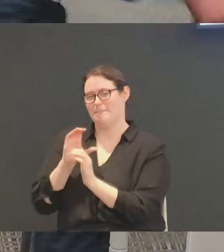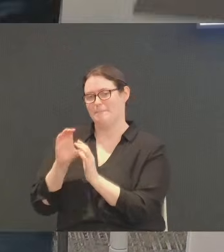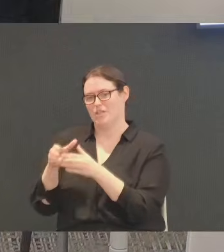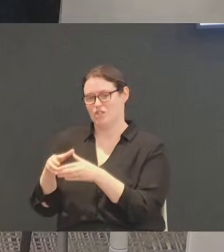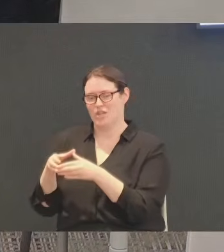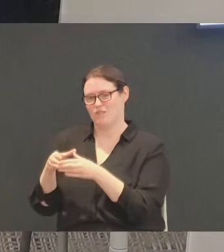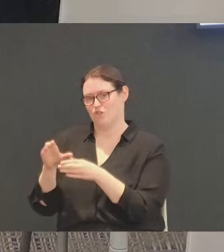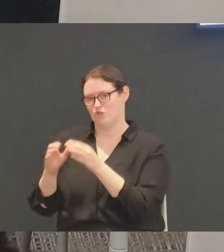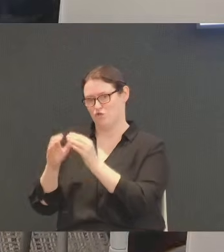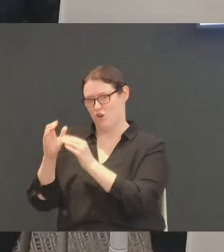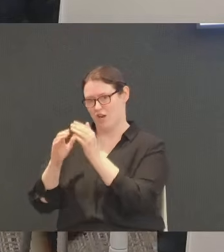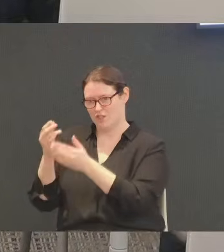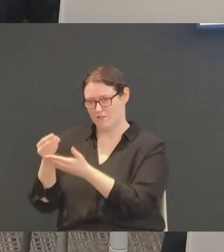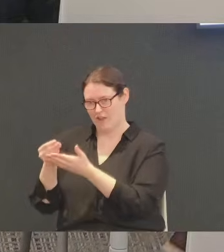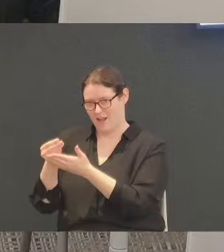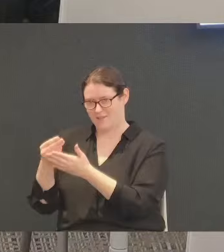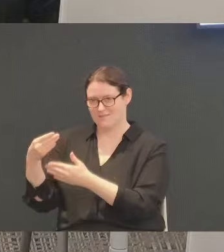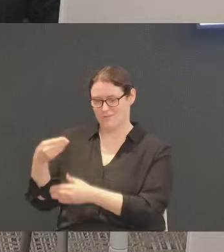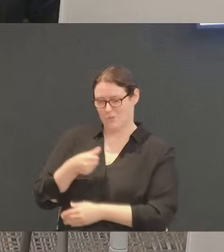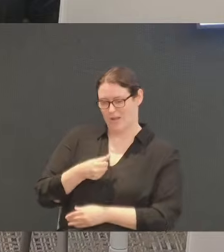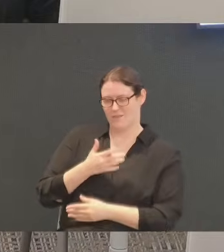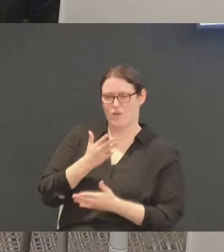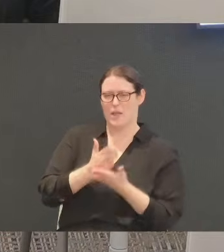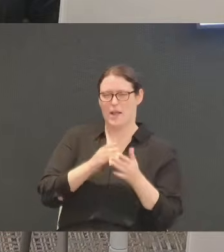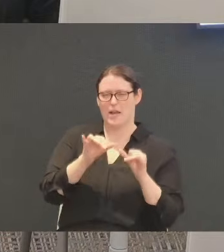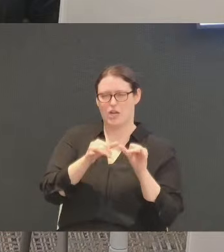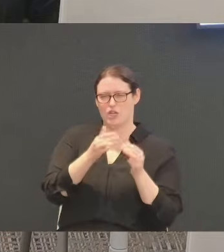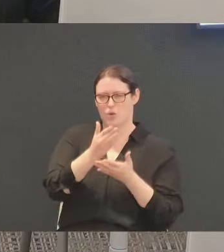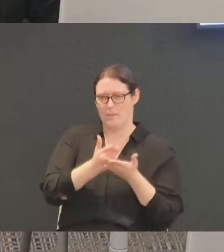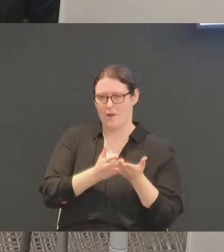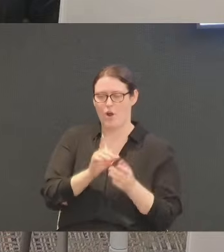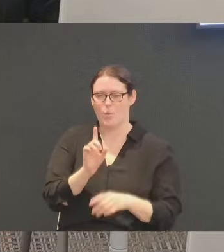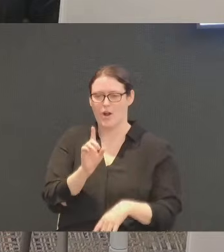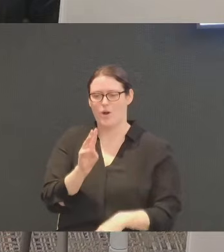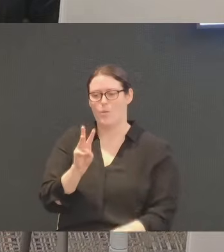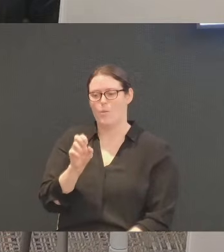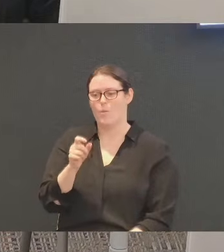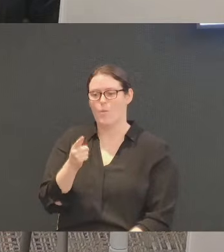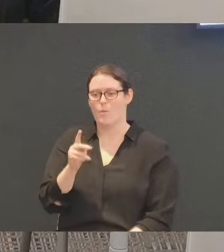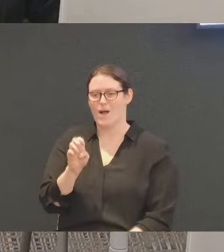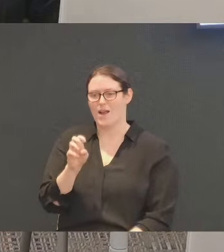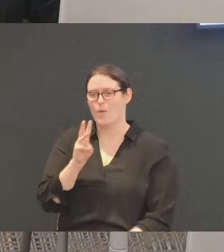this is for the Engineering portion. It's located in Whitewater Township. Uh,